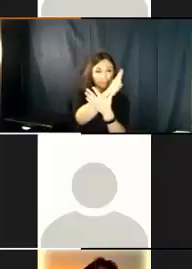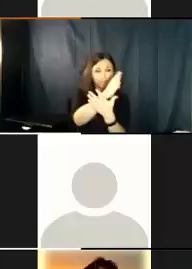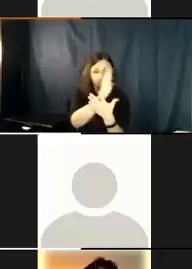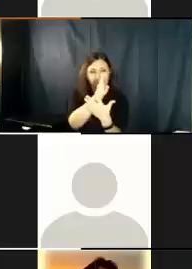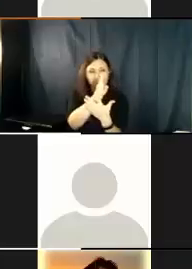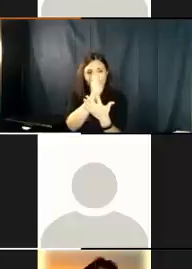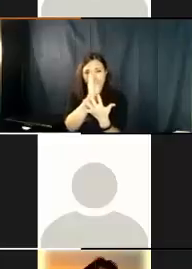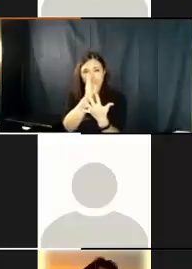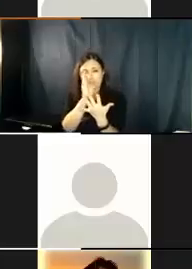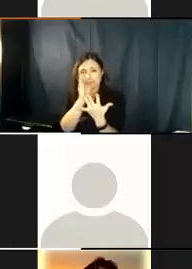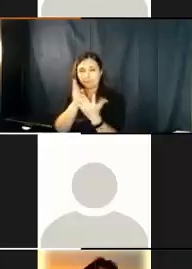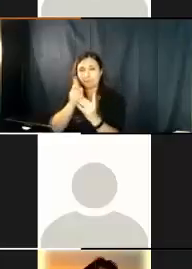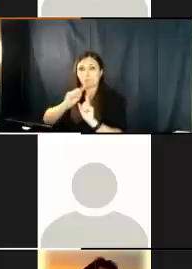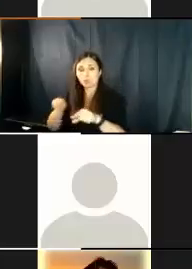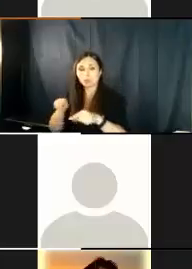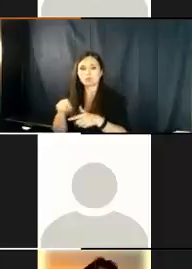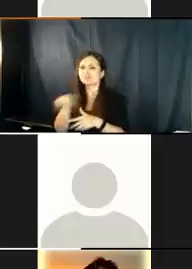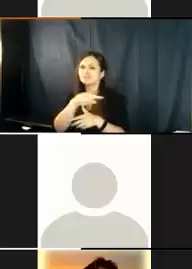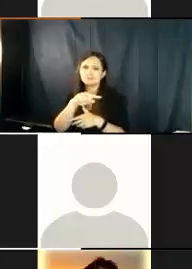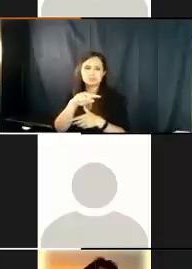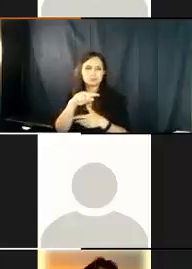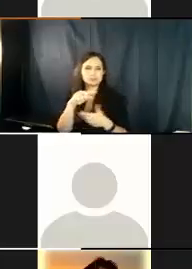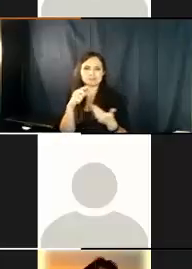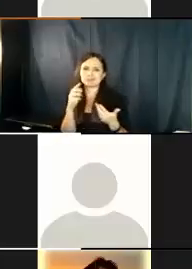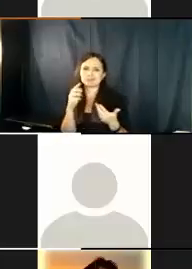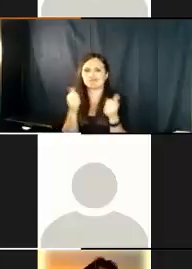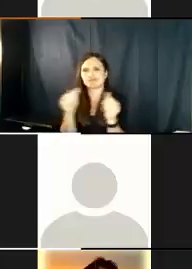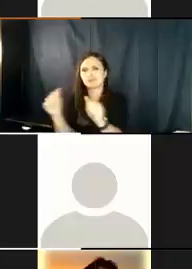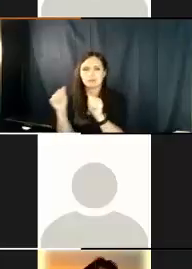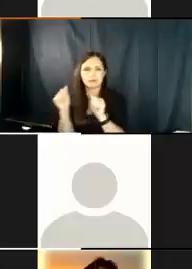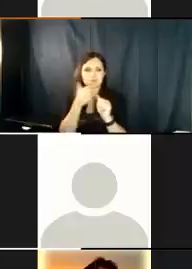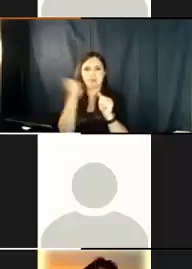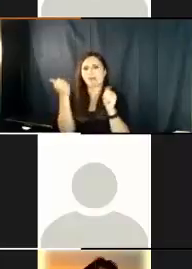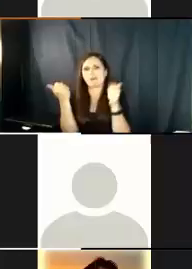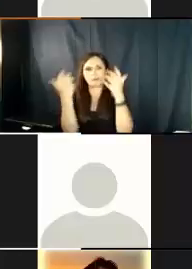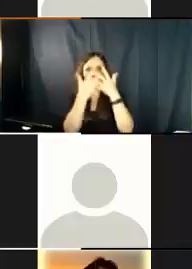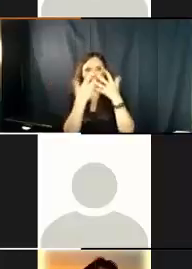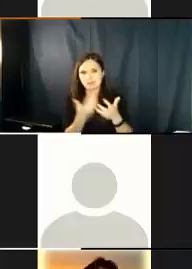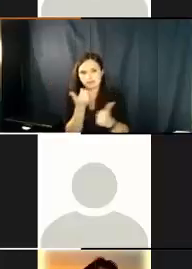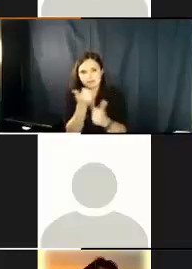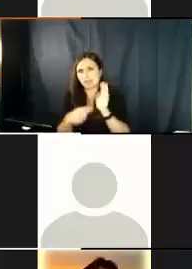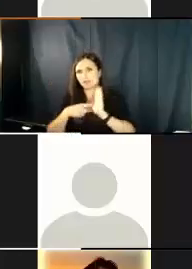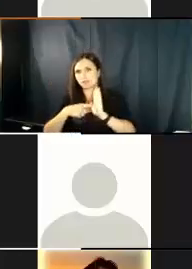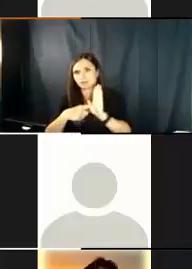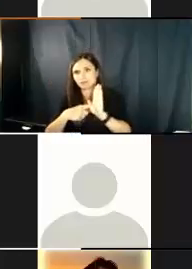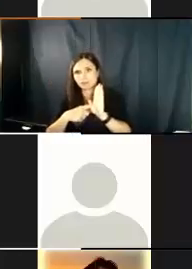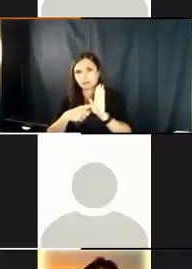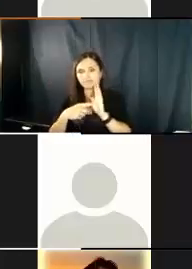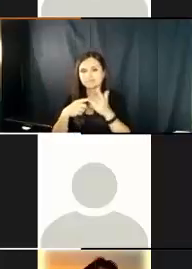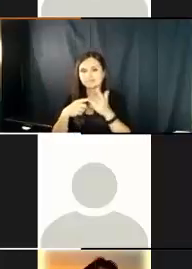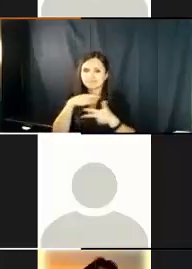So you can take the best of what works for me from each model, and when I was in graduate